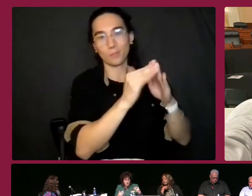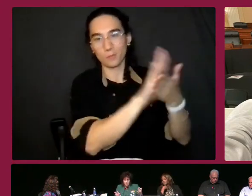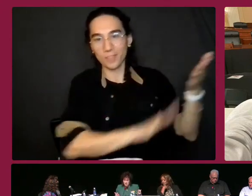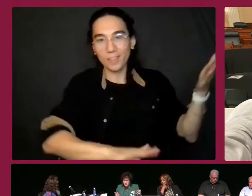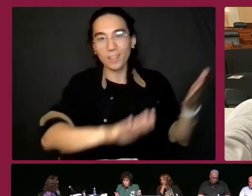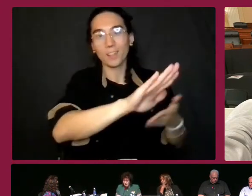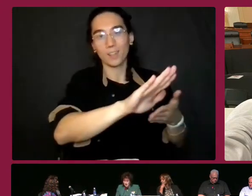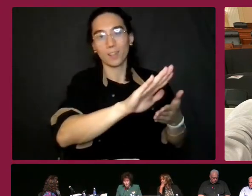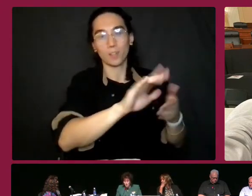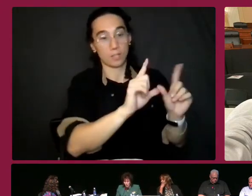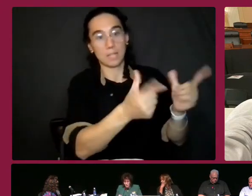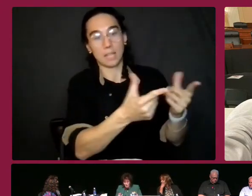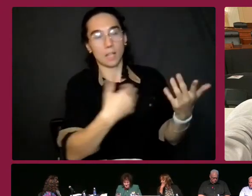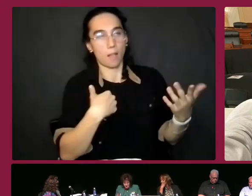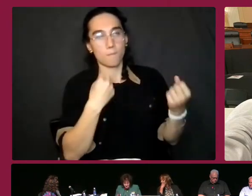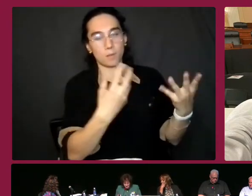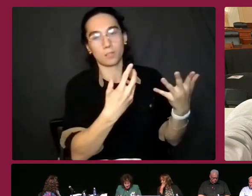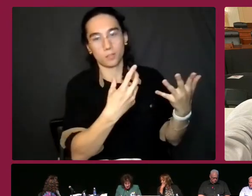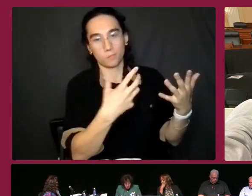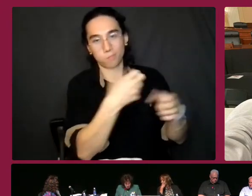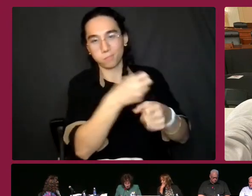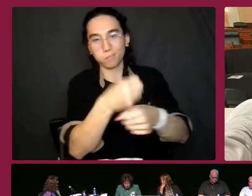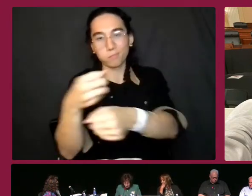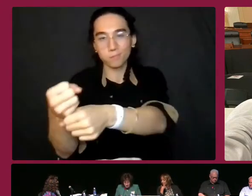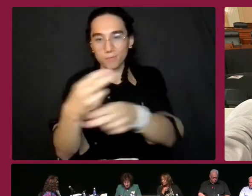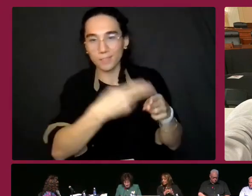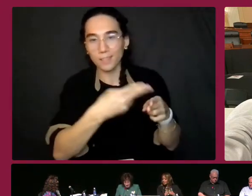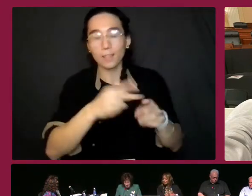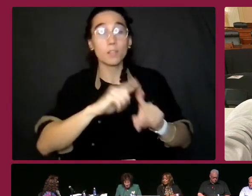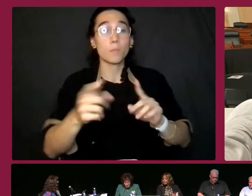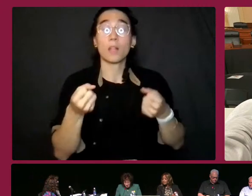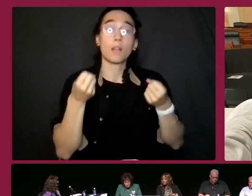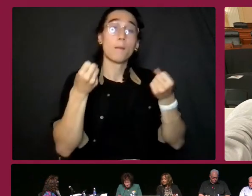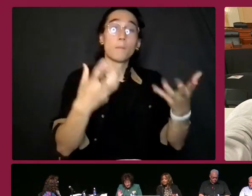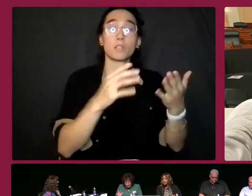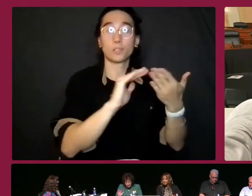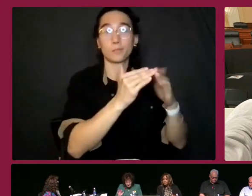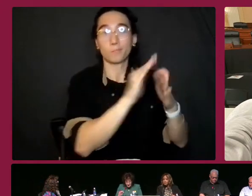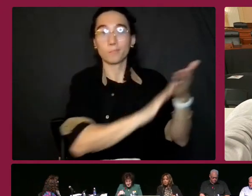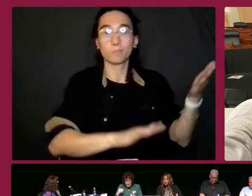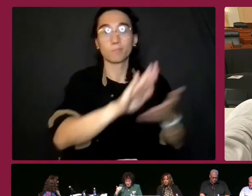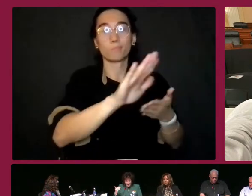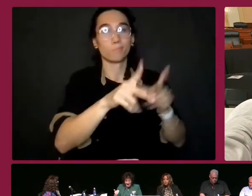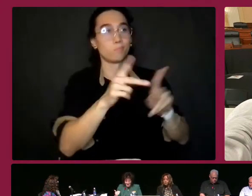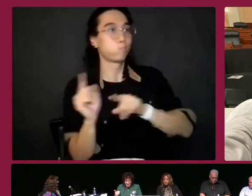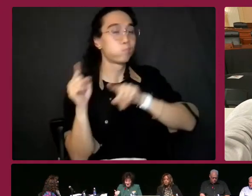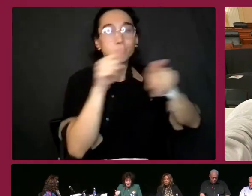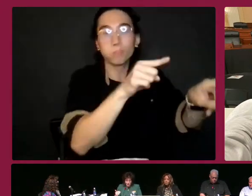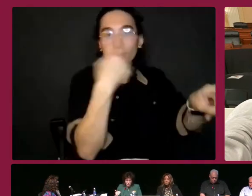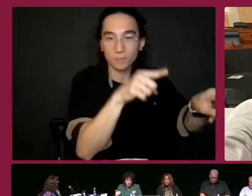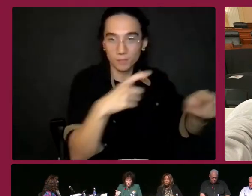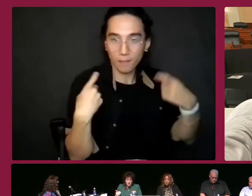But the three of us were the California representatives at this federal event, and the main things that we were advocating for,